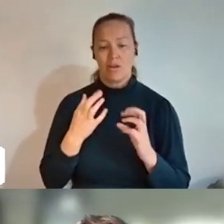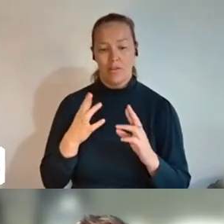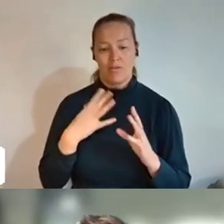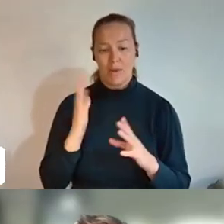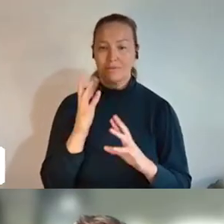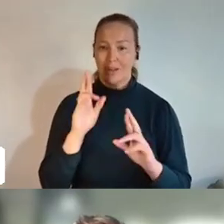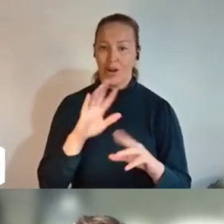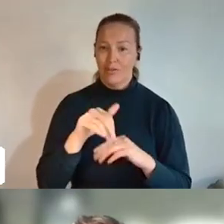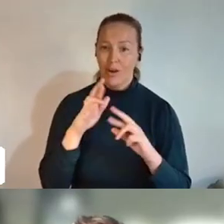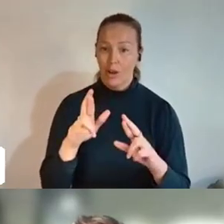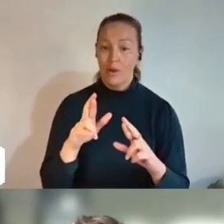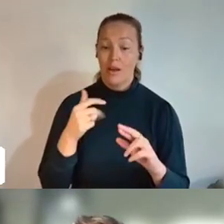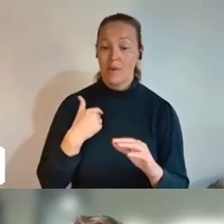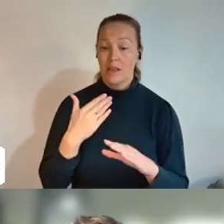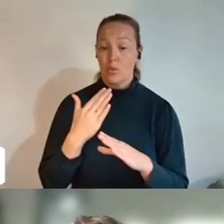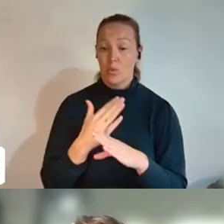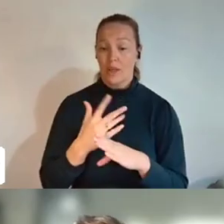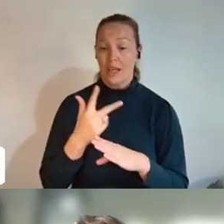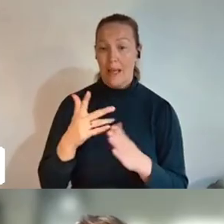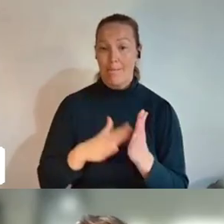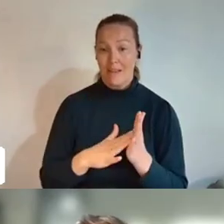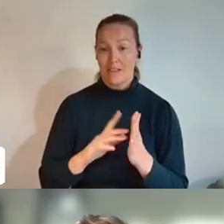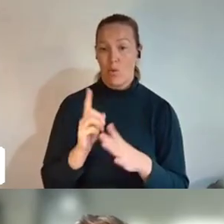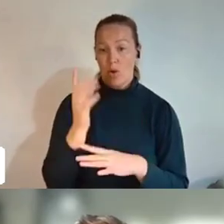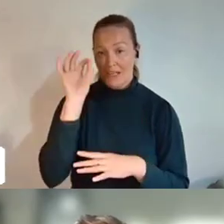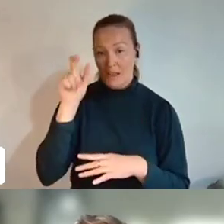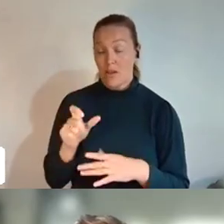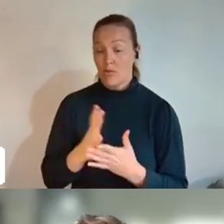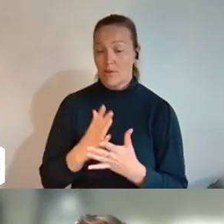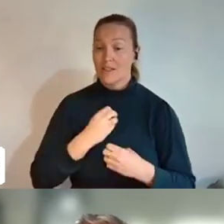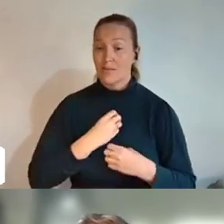been an Auckland Councillor I've been pleasantly surprised by how receptive other elected members